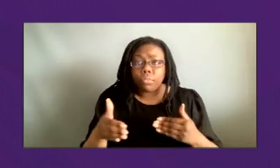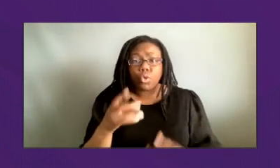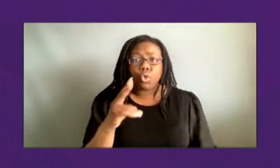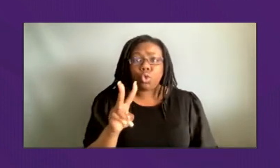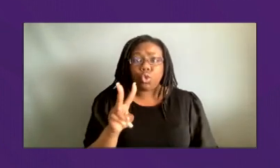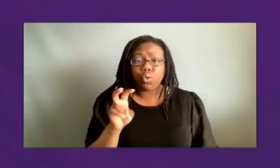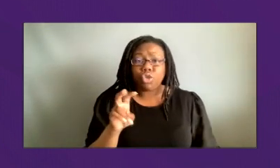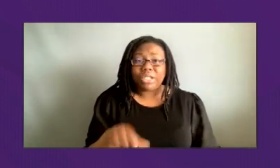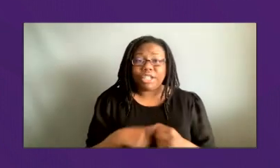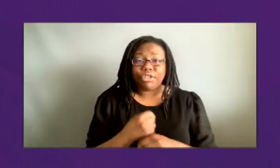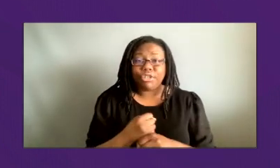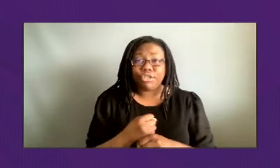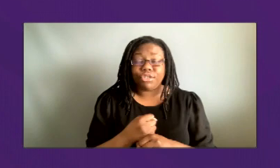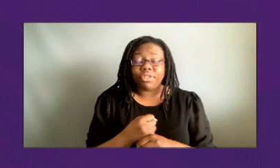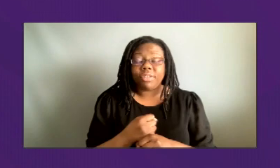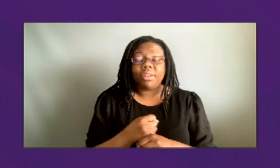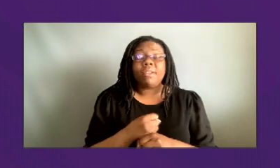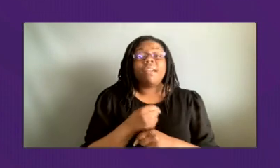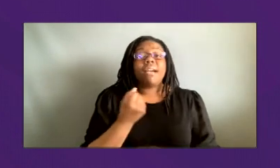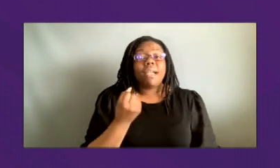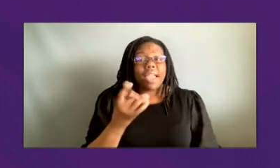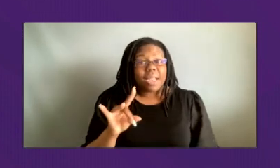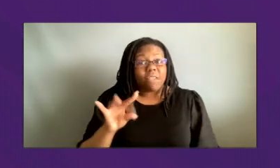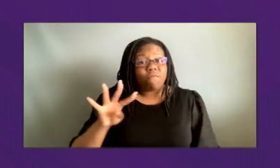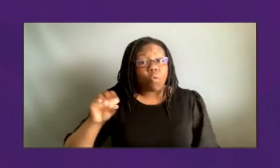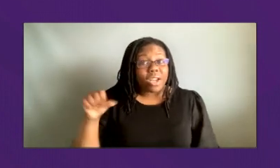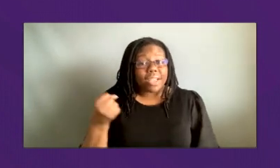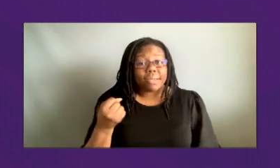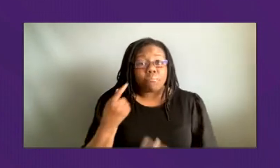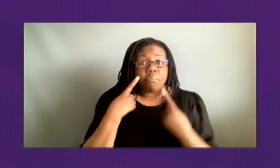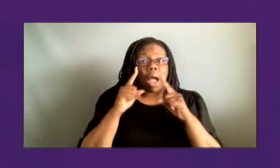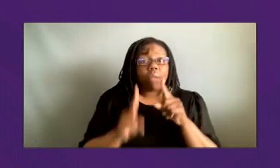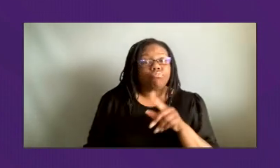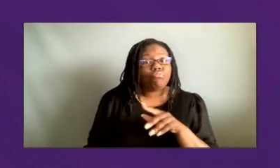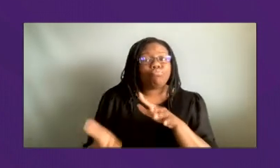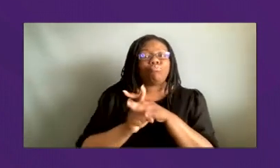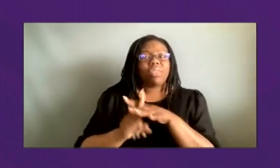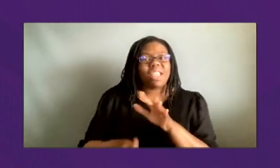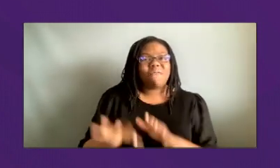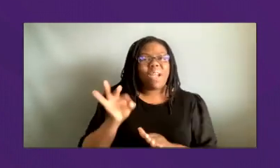until the 1840s when this document is discovered again. And even then, it's not a big deal.